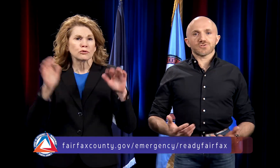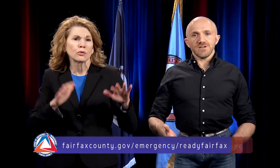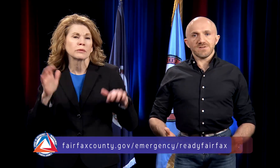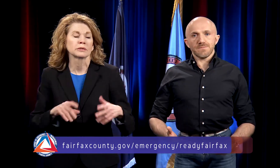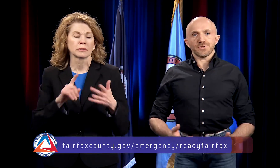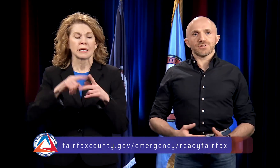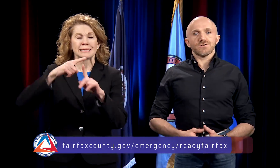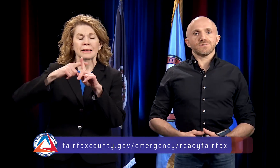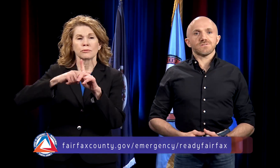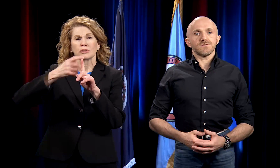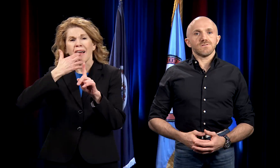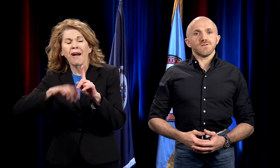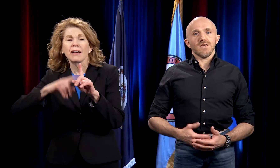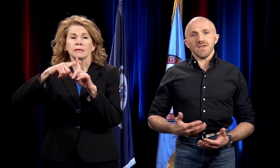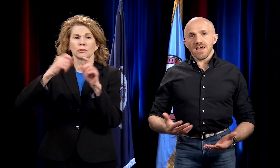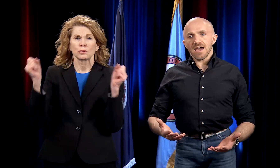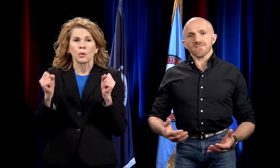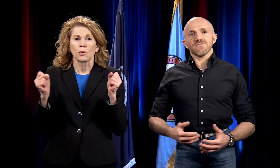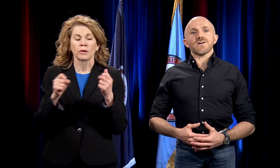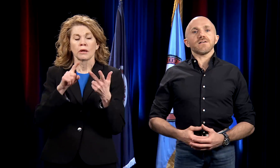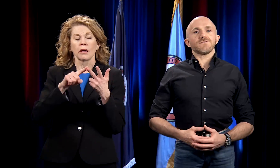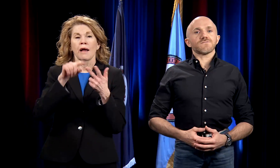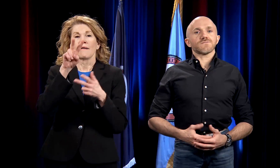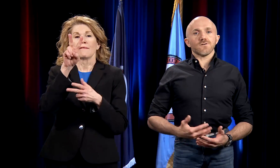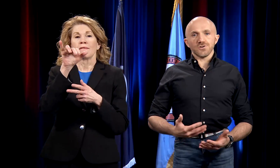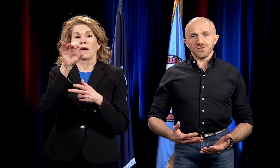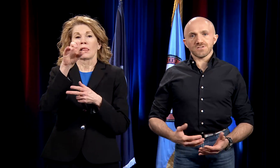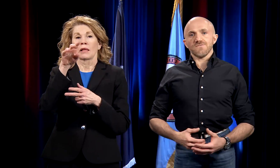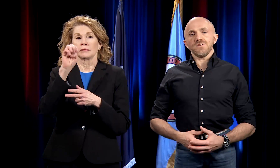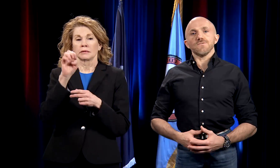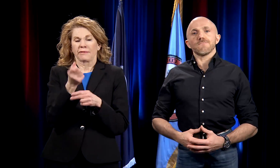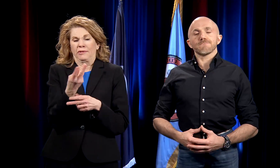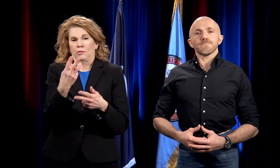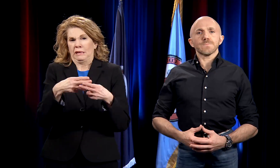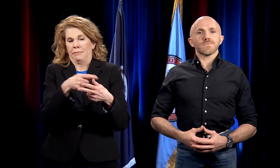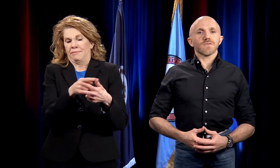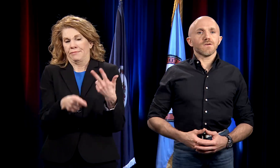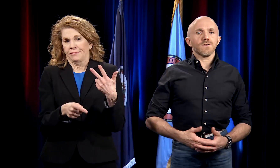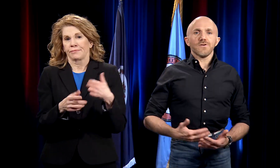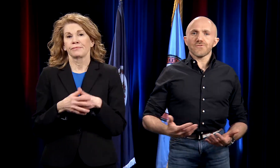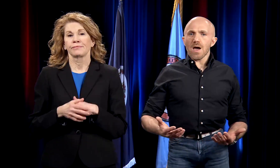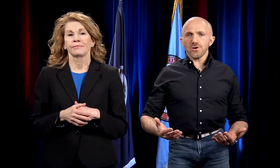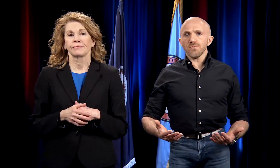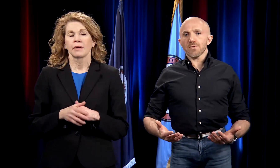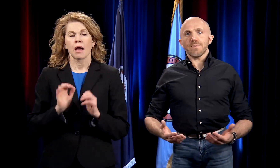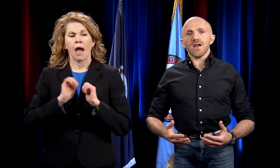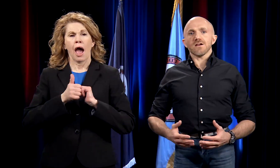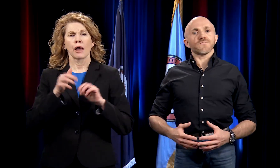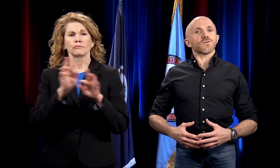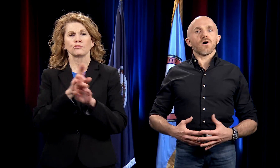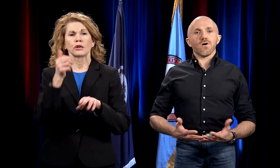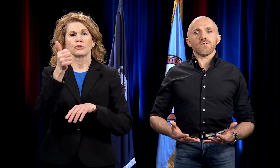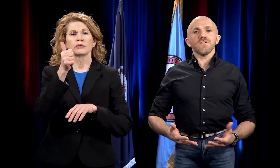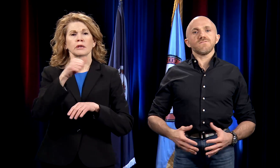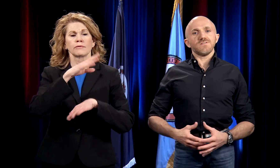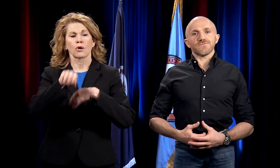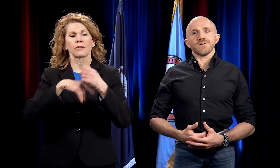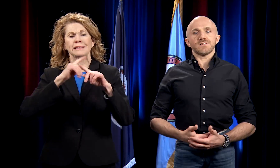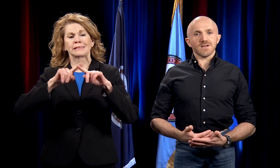extreme temperatures, and acts of violence are just a few. So how do you prepare for all these different types of